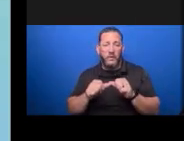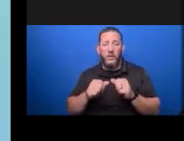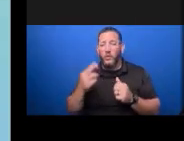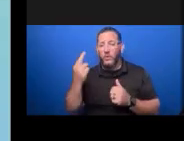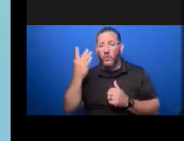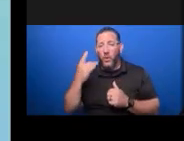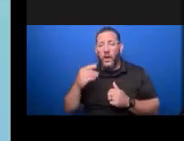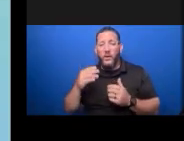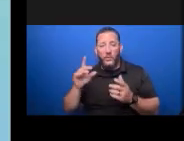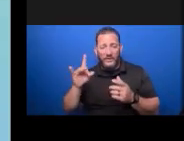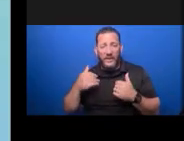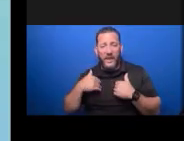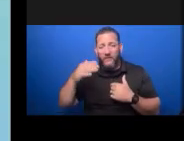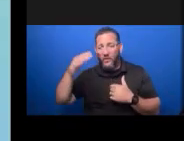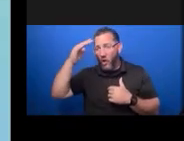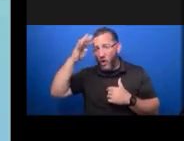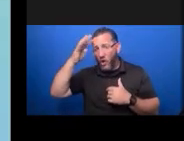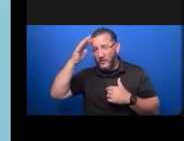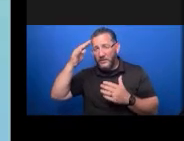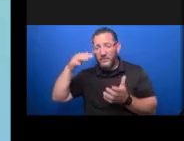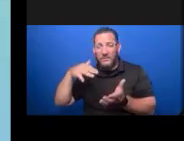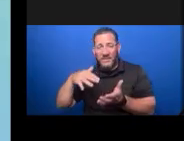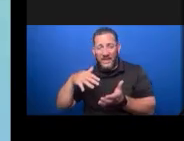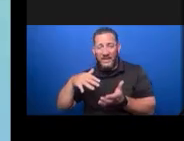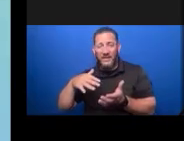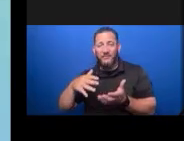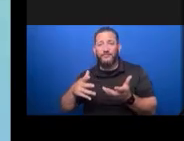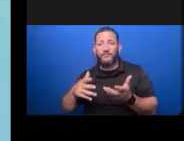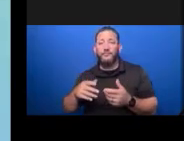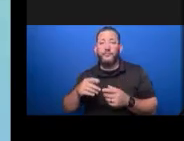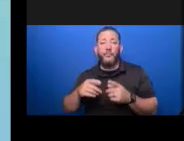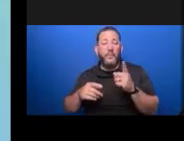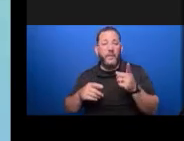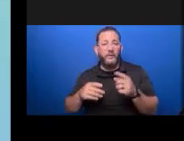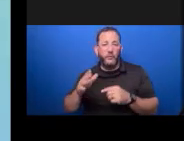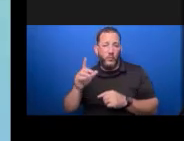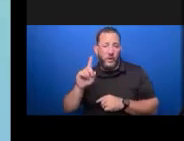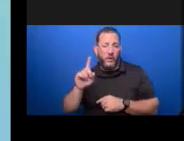autism study done, and it was in Italy, of course,